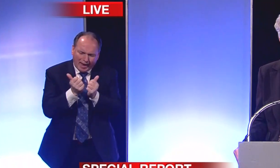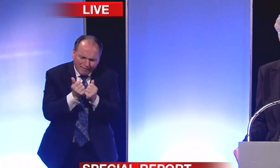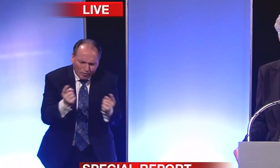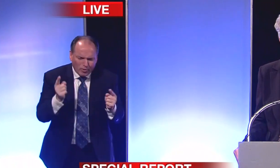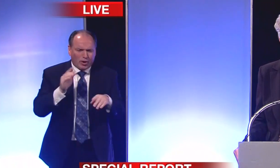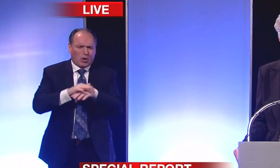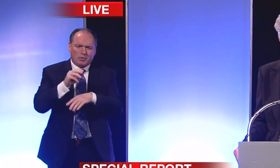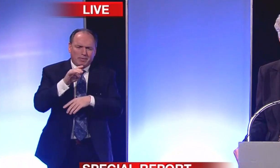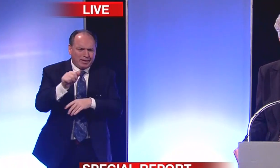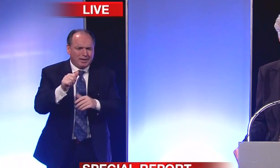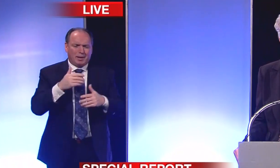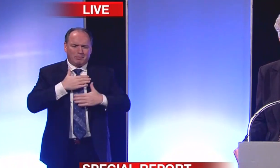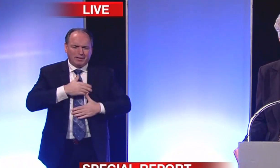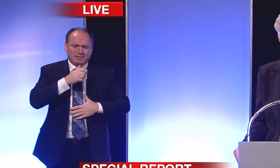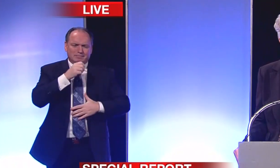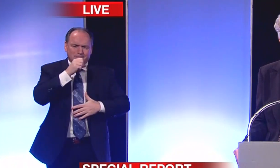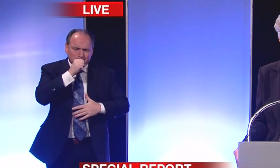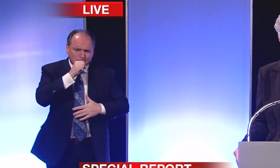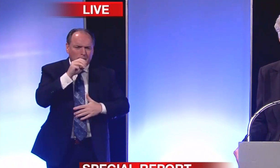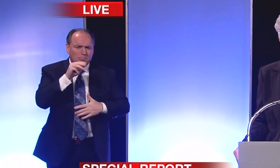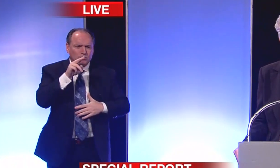POSITIVE TEST AND HAS HAD THE